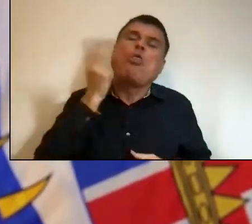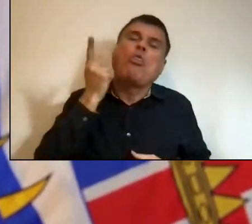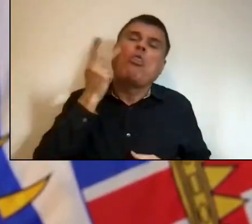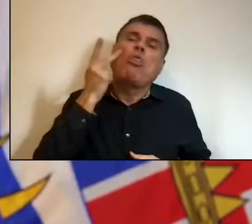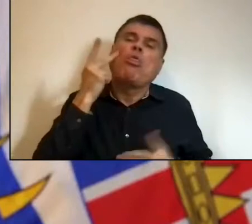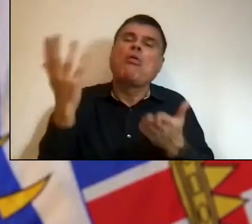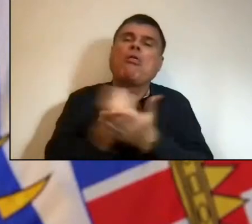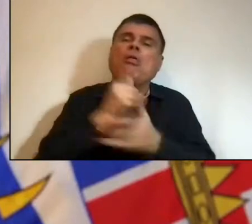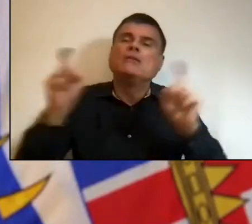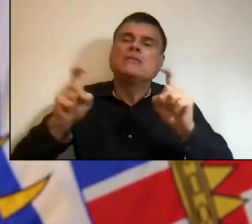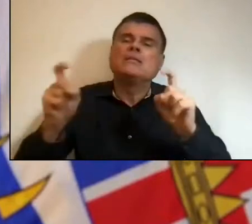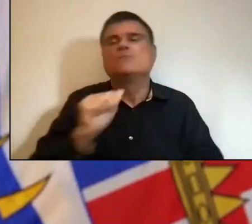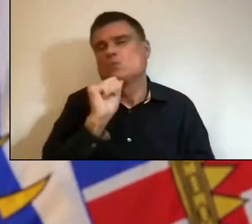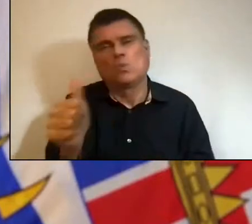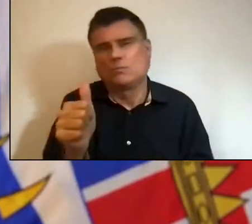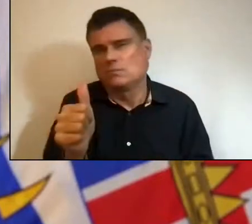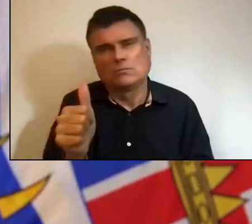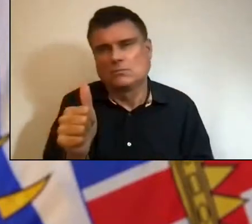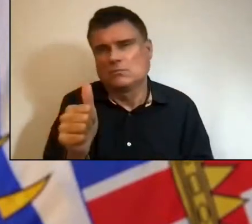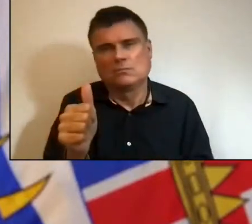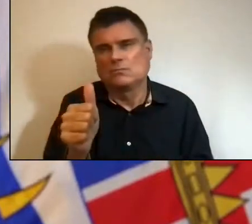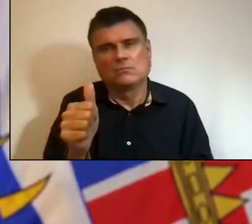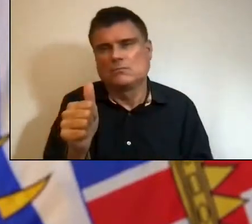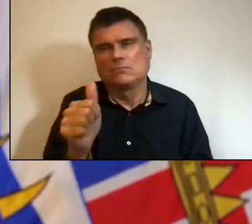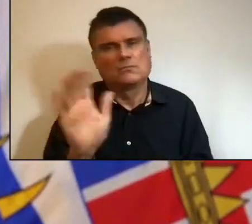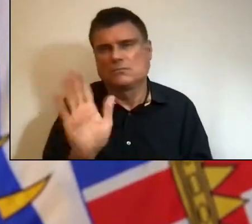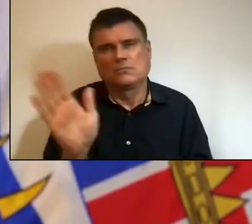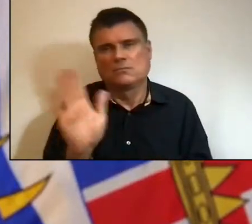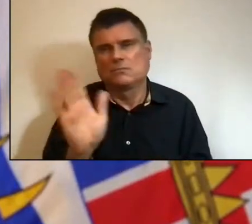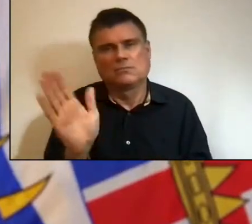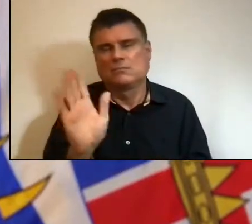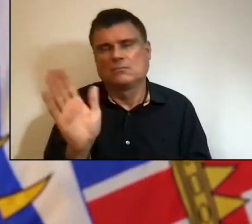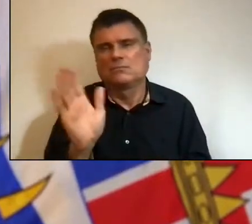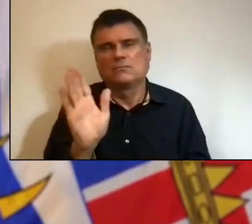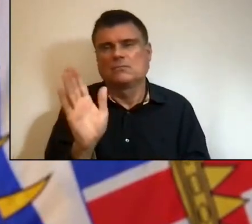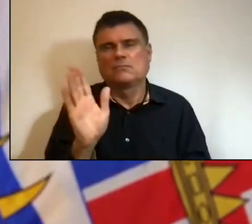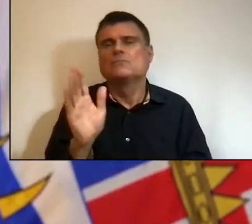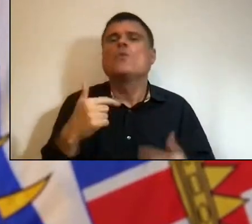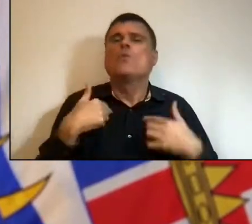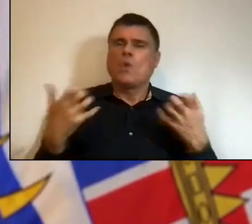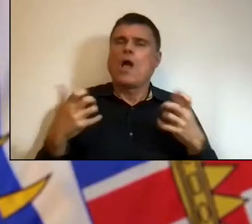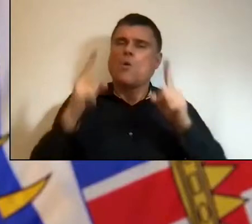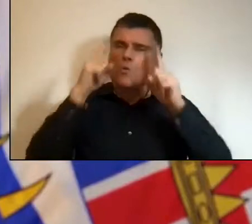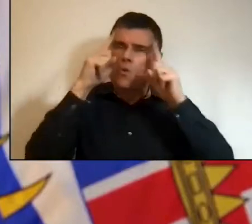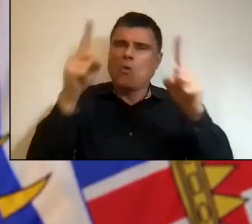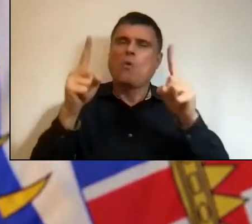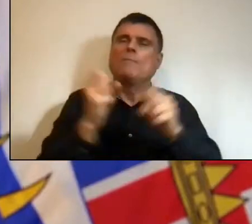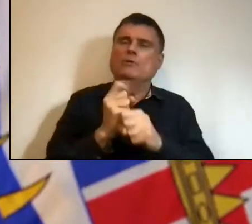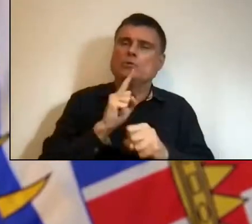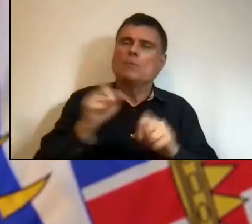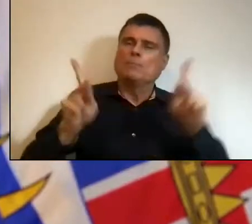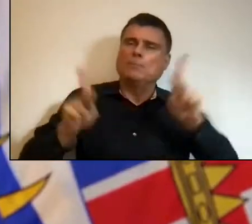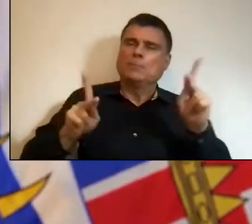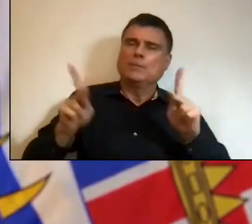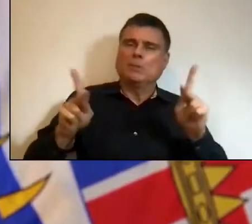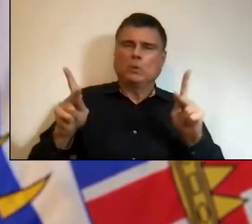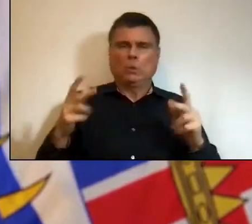that we're testing those people where this makes a difference in than the care. They get whether